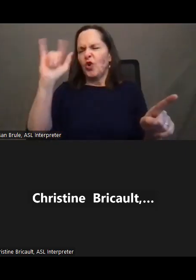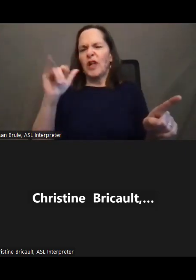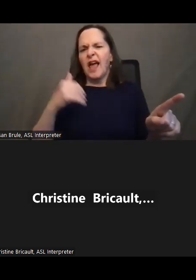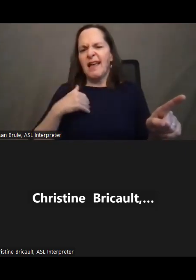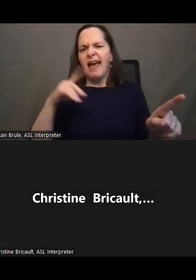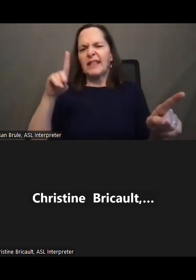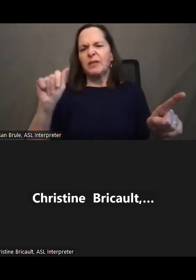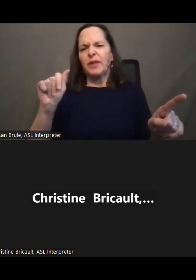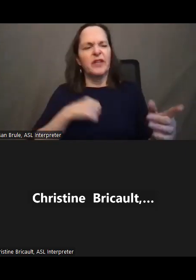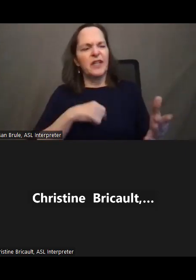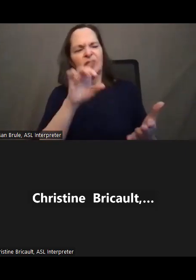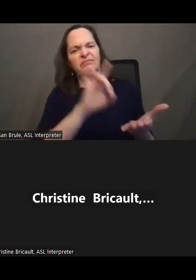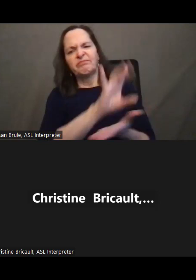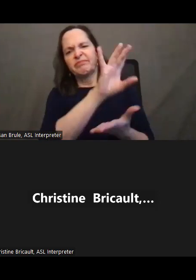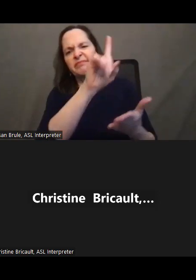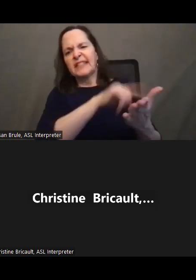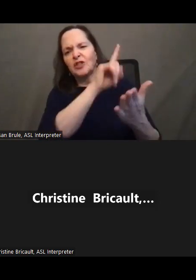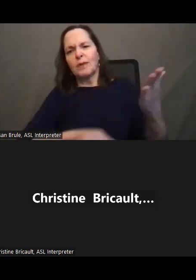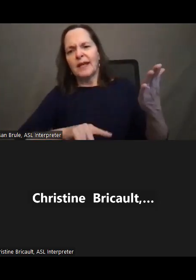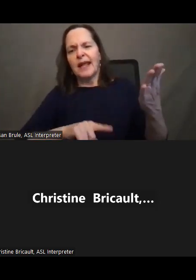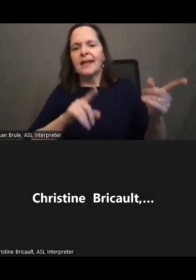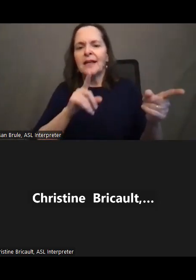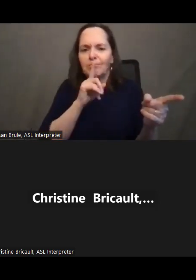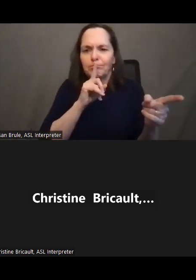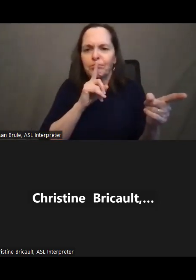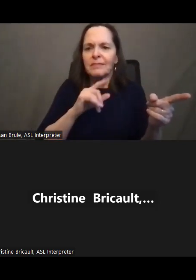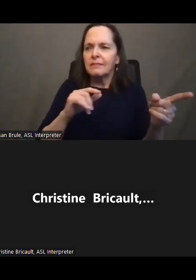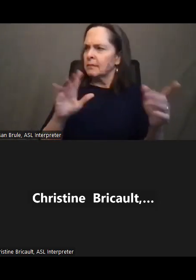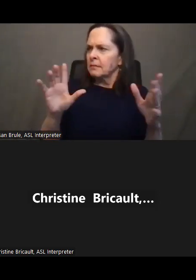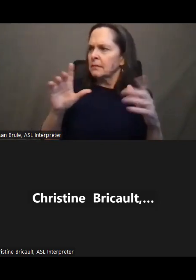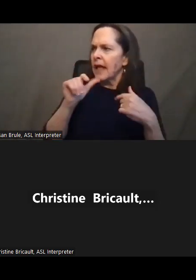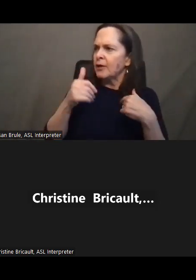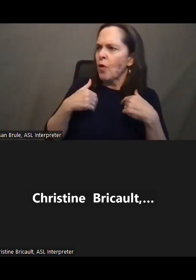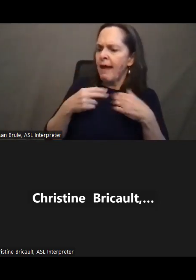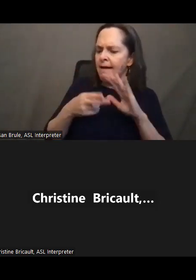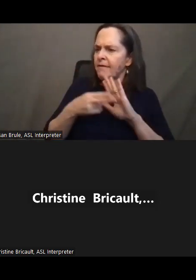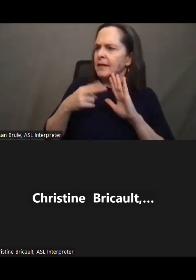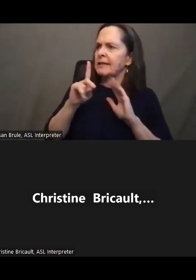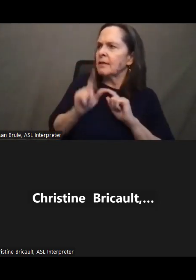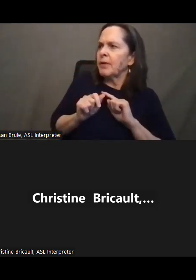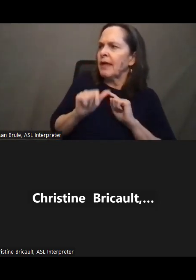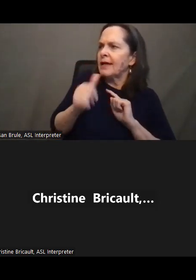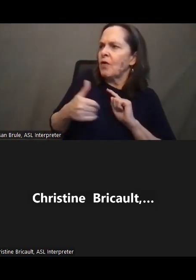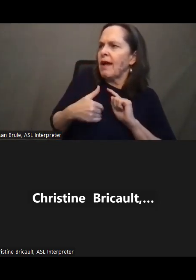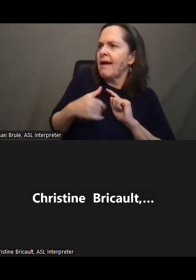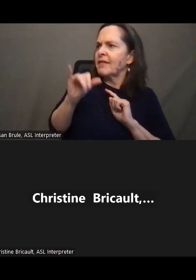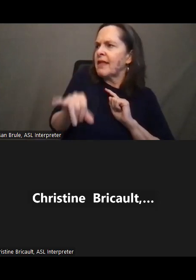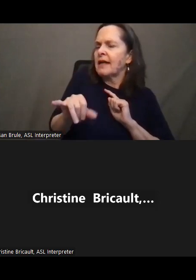So, an example of that that I think is helpful, people who have facial scarring.